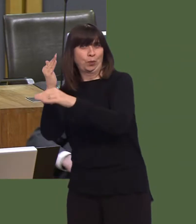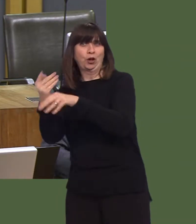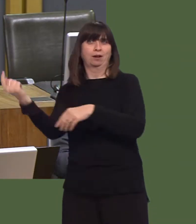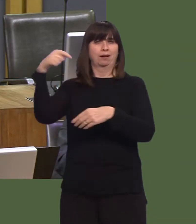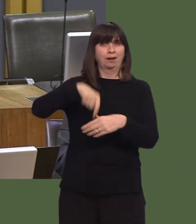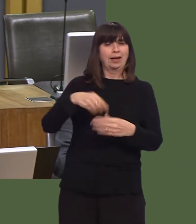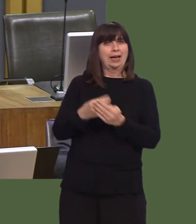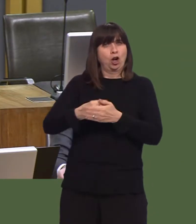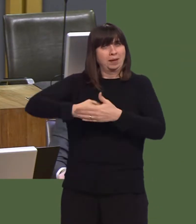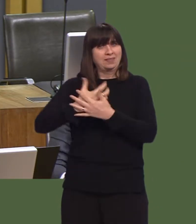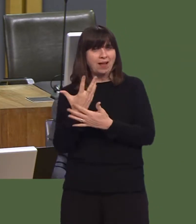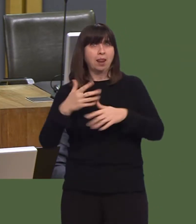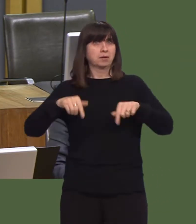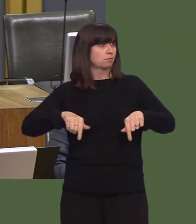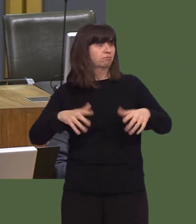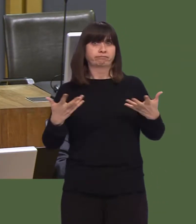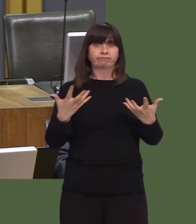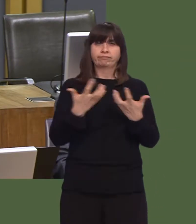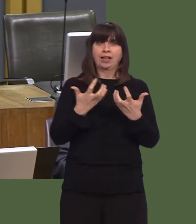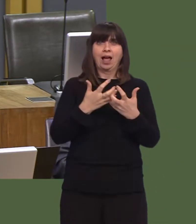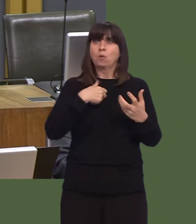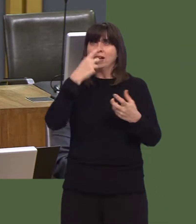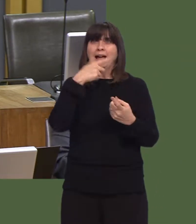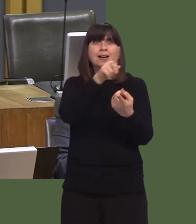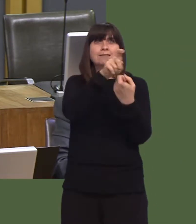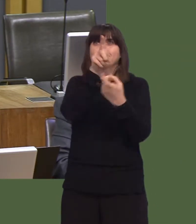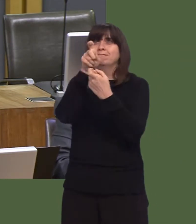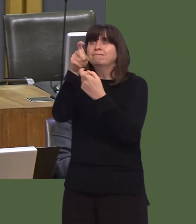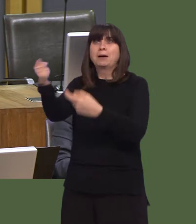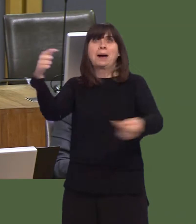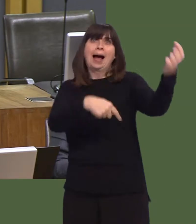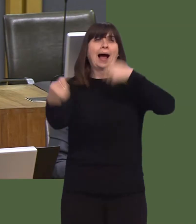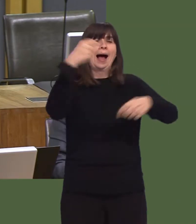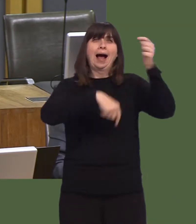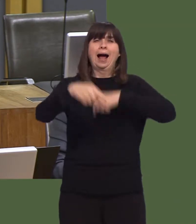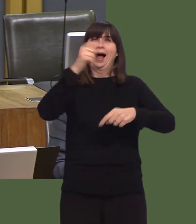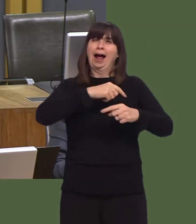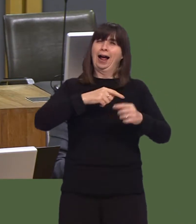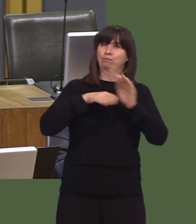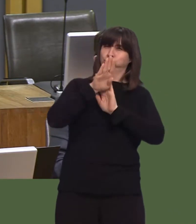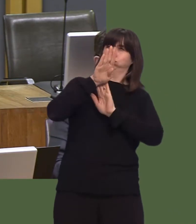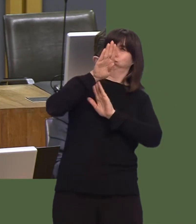How can we actively seek other high achievers from Wales to come back, and what can you as a Welsh Government offer them to do that?